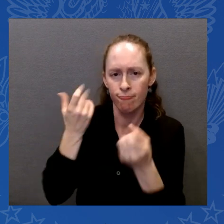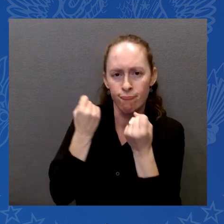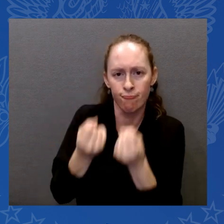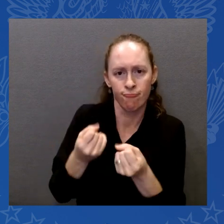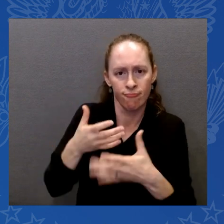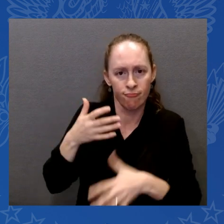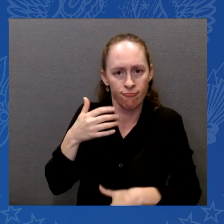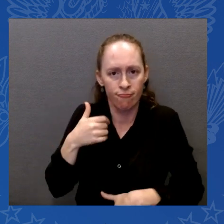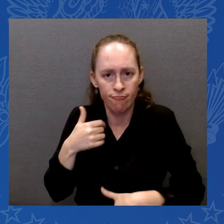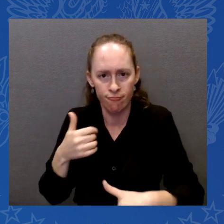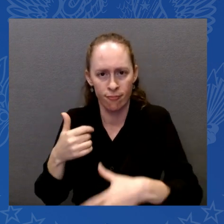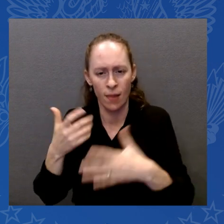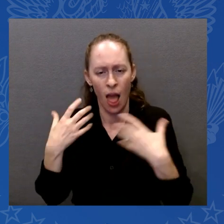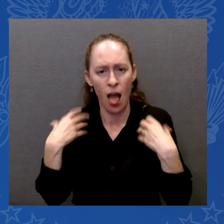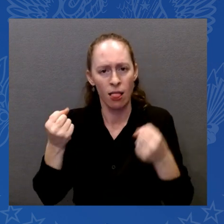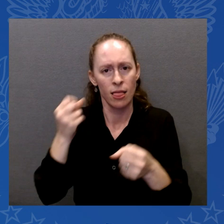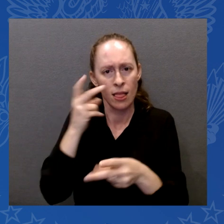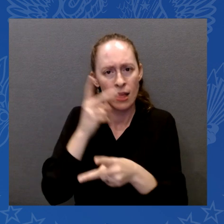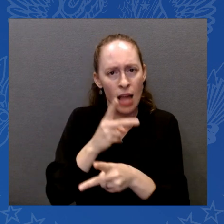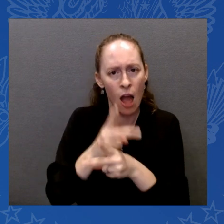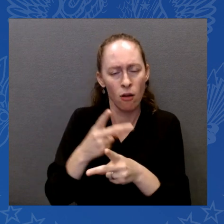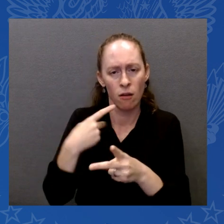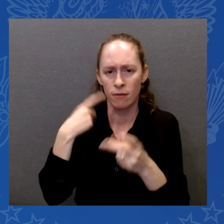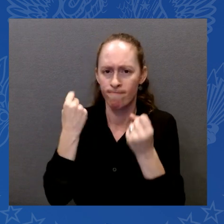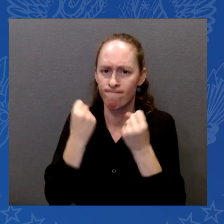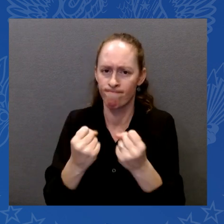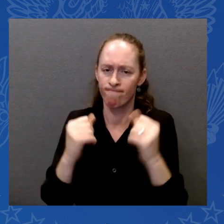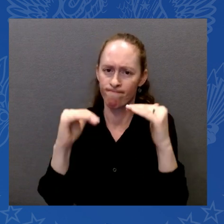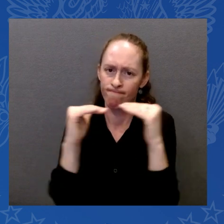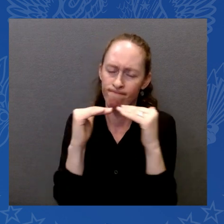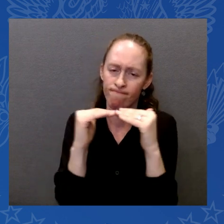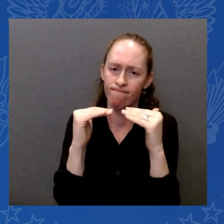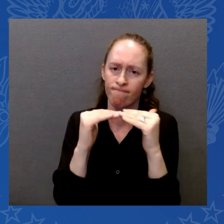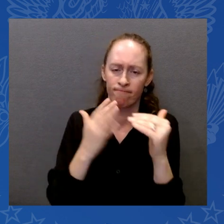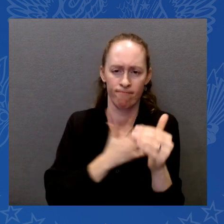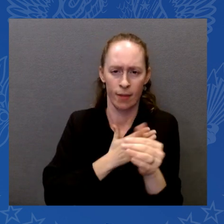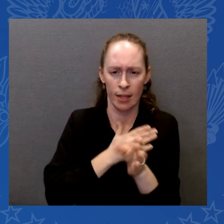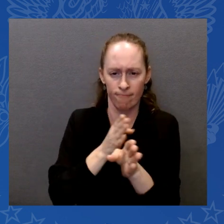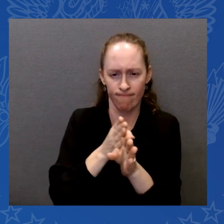and an abortion provider here in the district caring for the community that raised me,